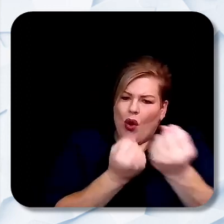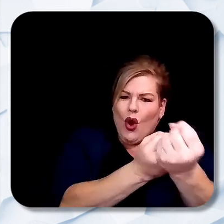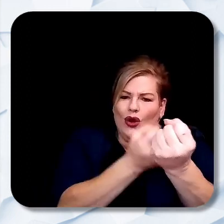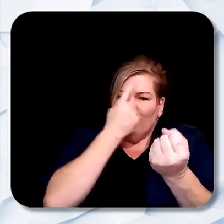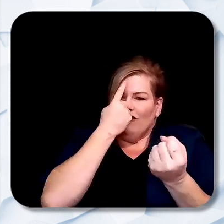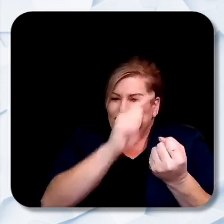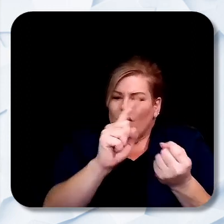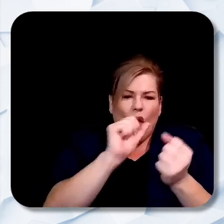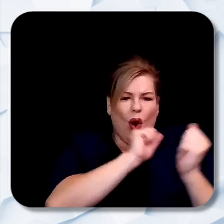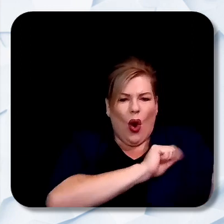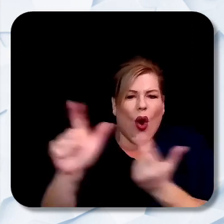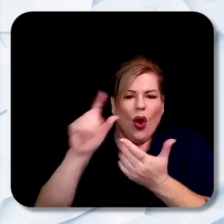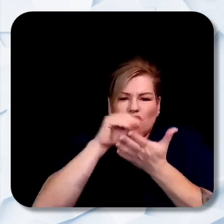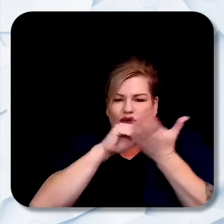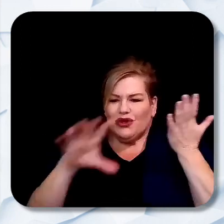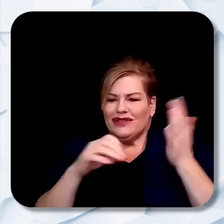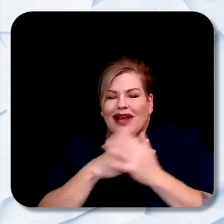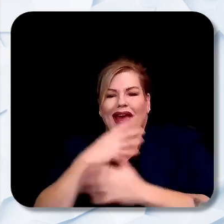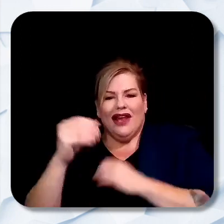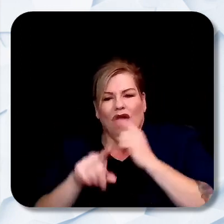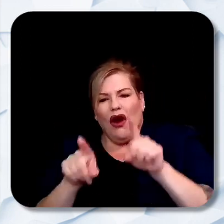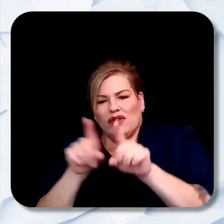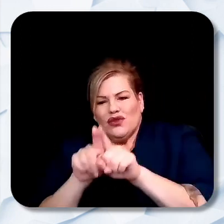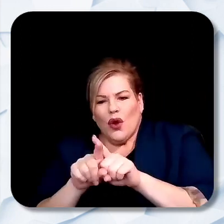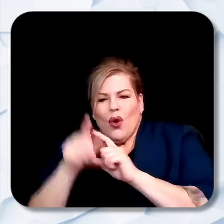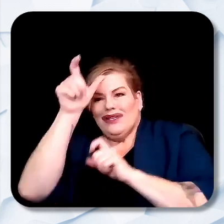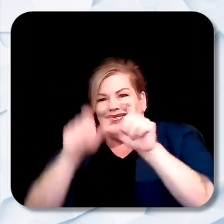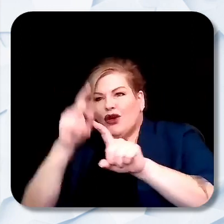additional tier, two tier, three supplemental supports and intensive supports that are